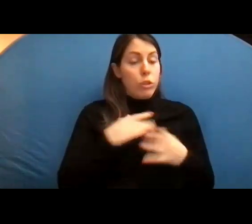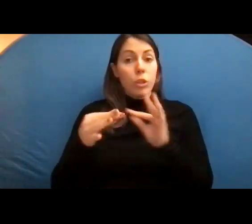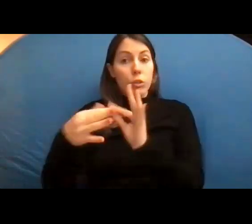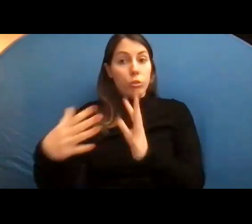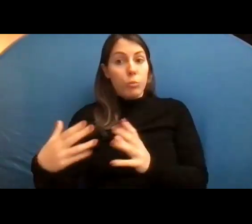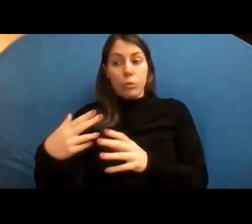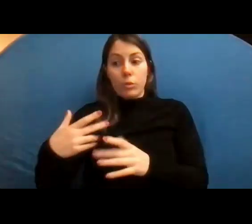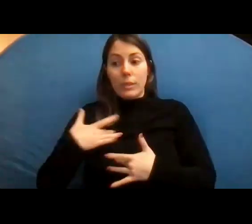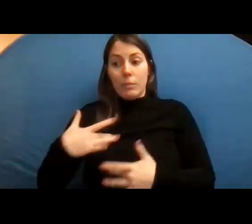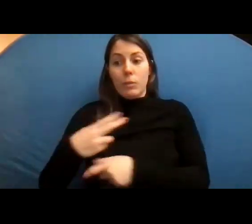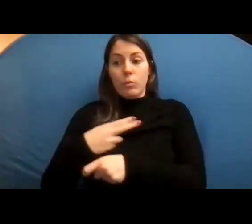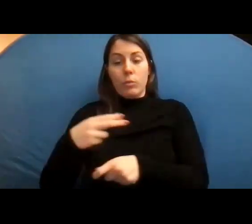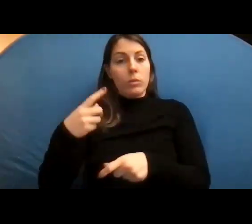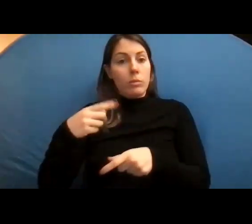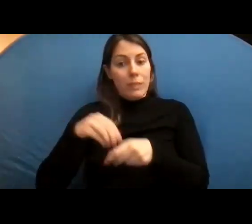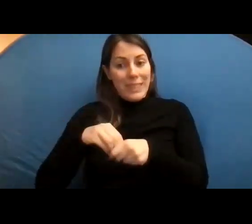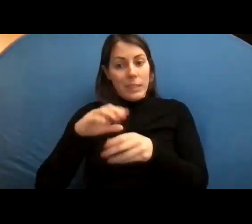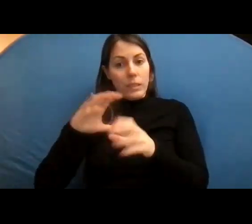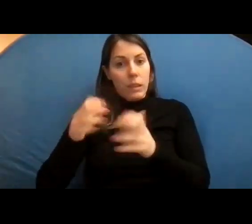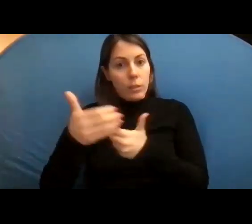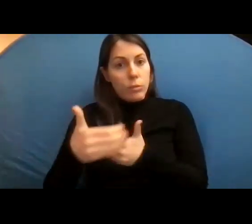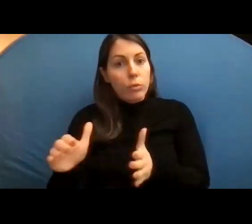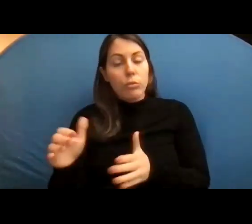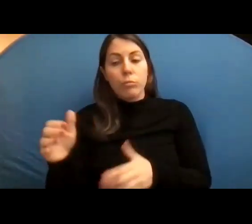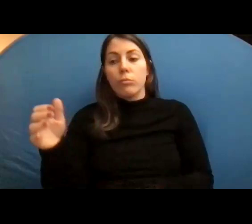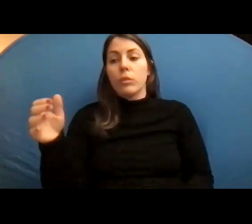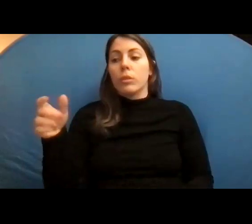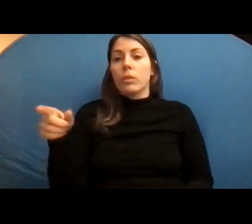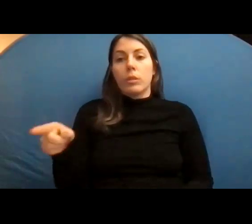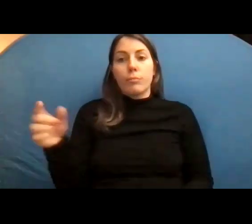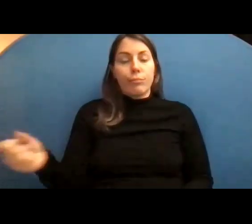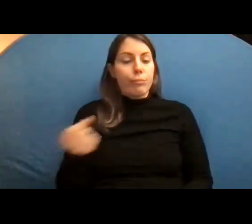concern is that an interpreter who has been used in the